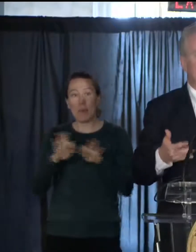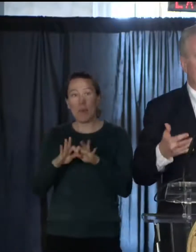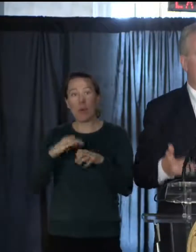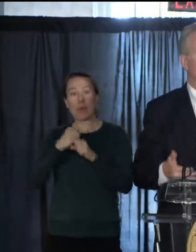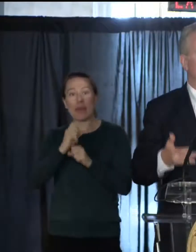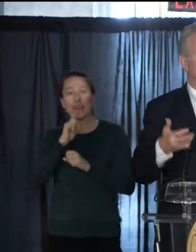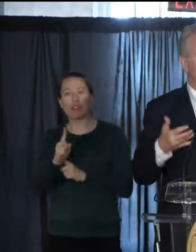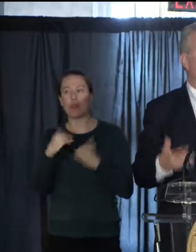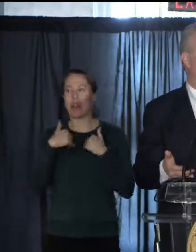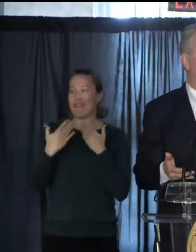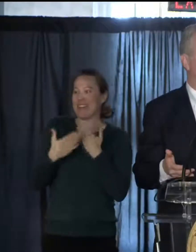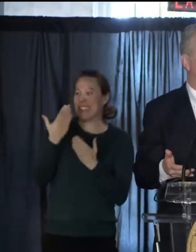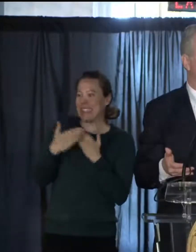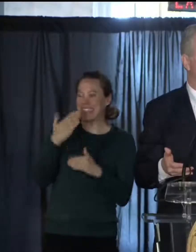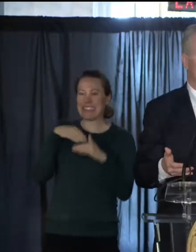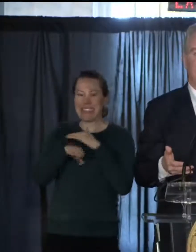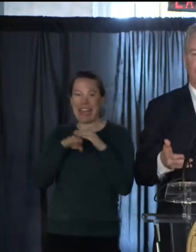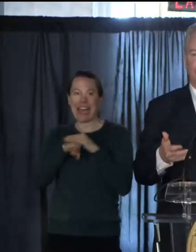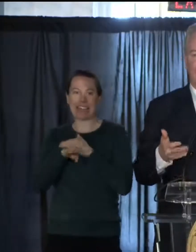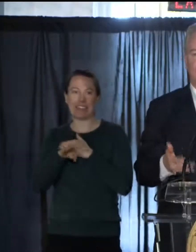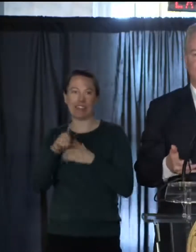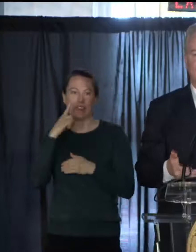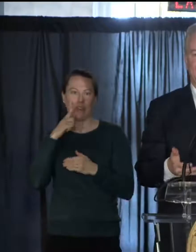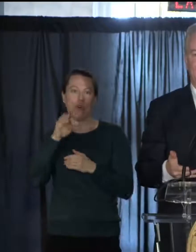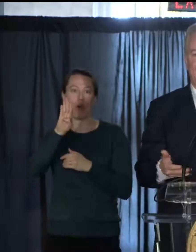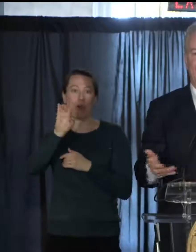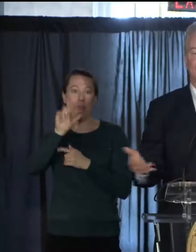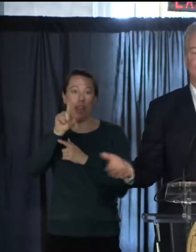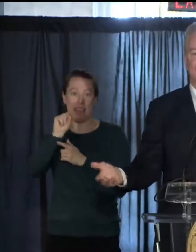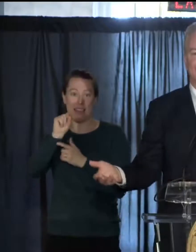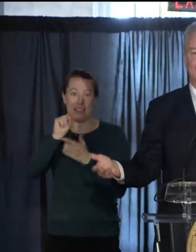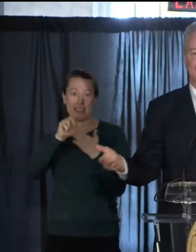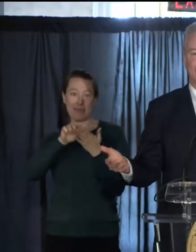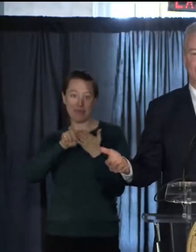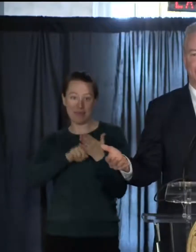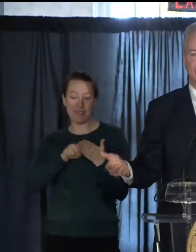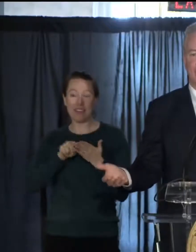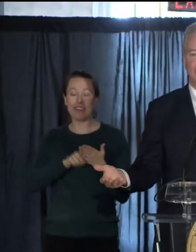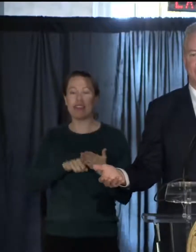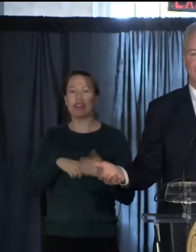EASY ACCESS TO THE BALLOT FOR EVERYBODY WHO HAS THE RIGHT TO VOTE. IT SHOULD NOT JUST BE A